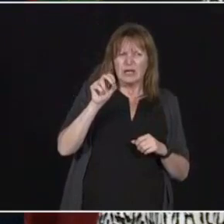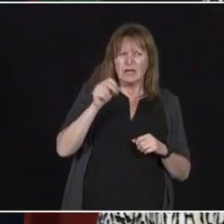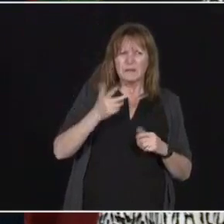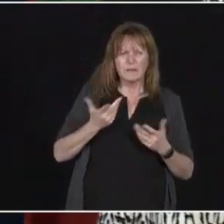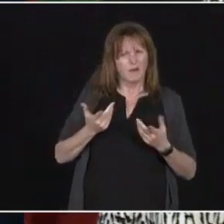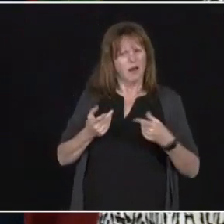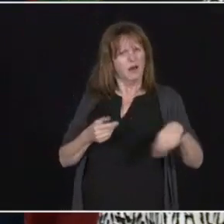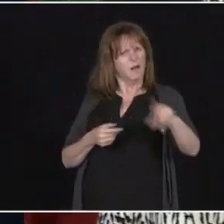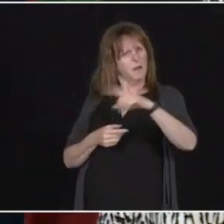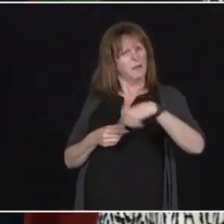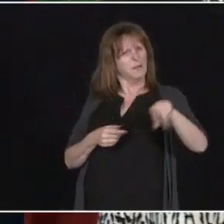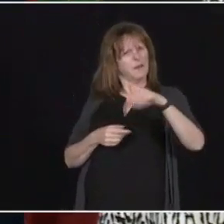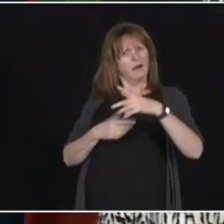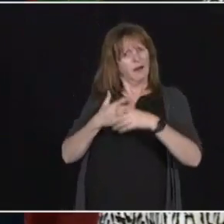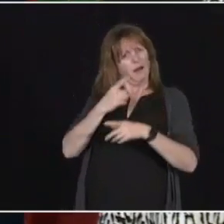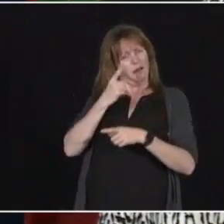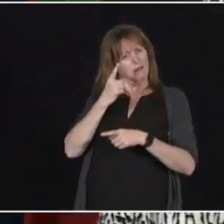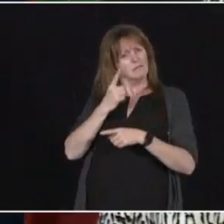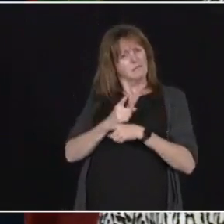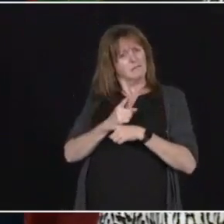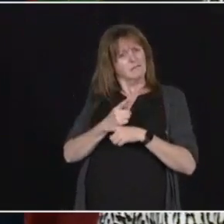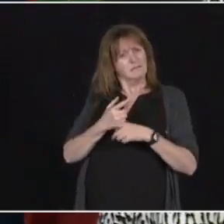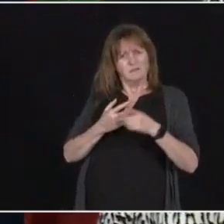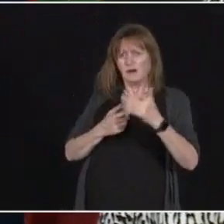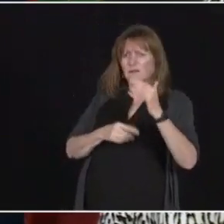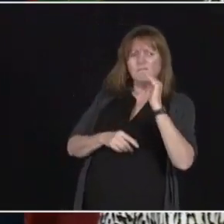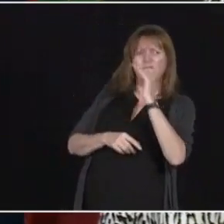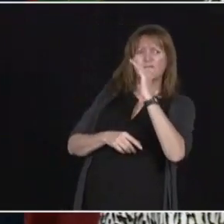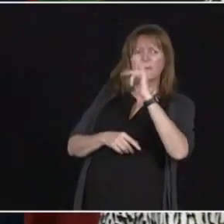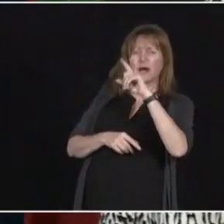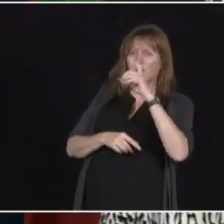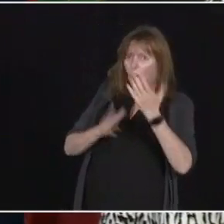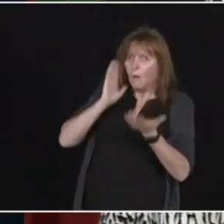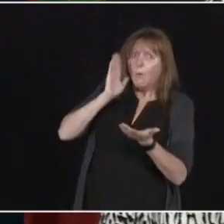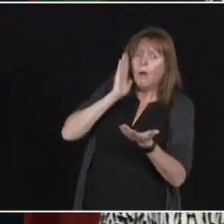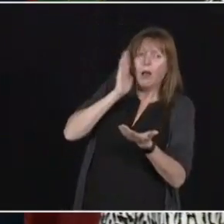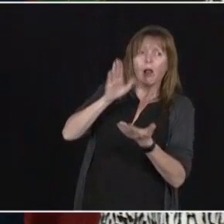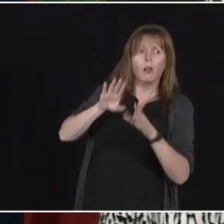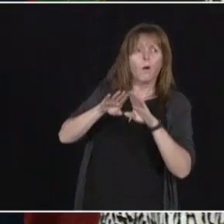That is a legitimate question. Will they be able to reopen? Not when, but will they?